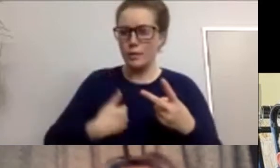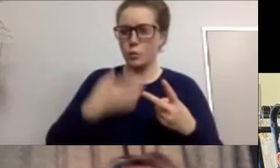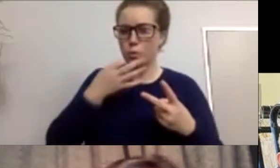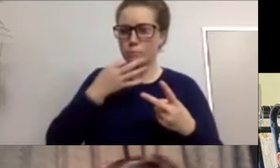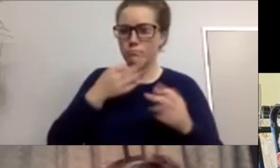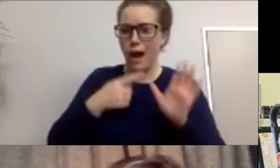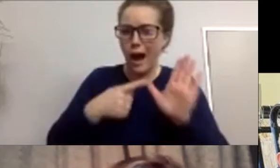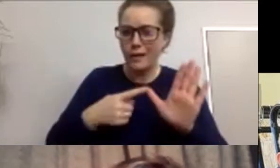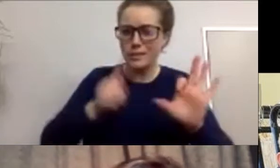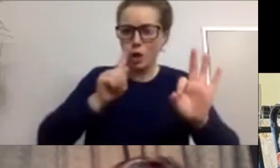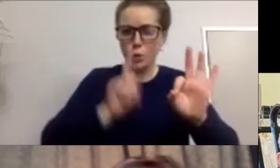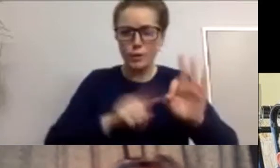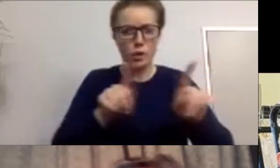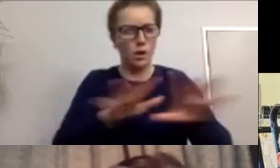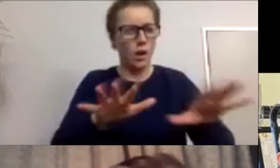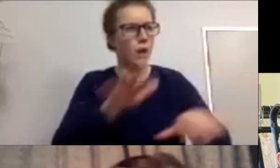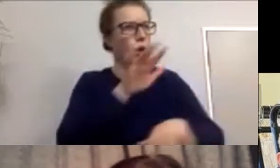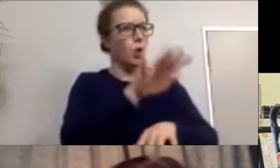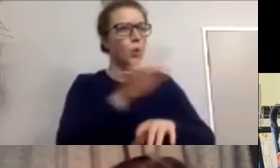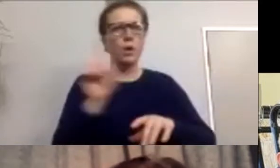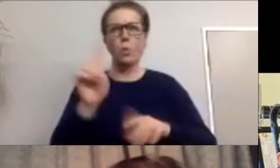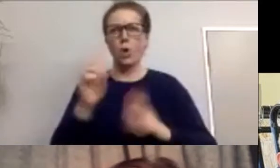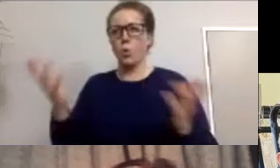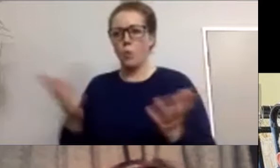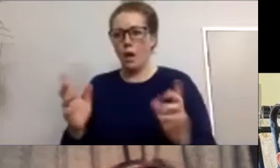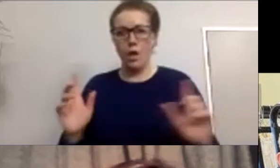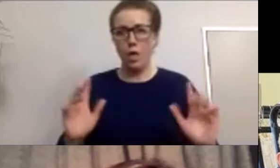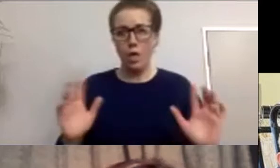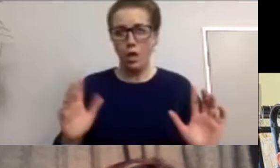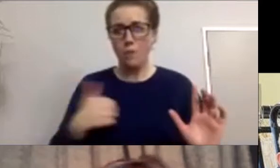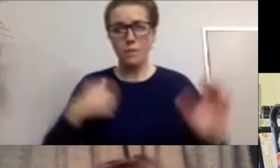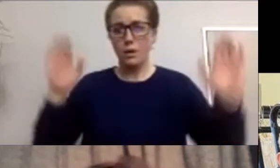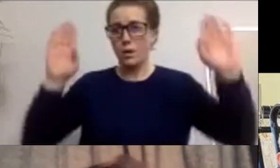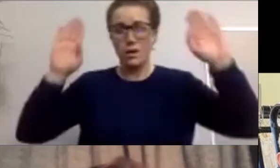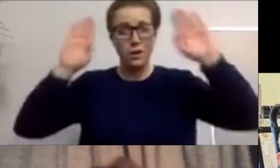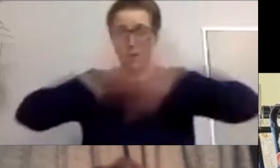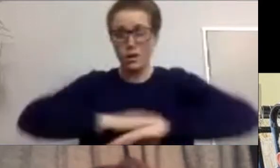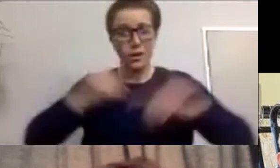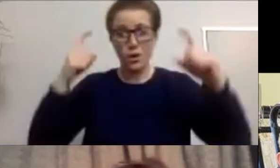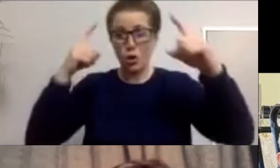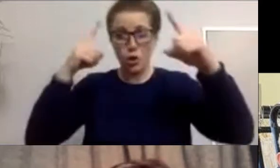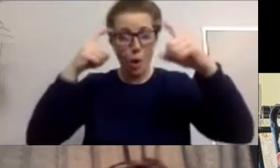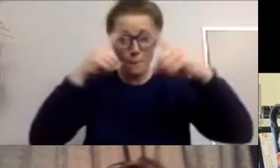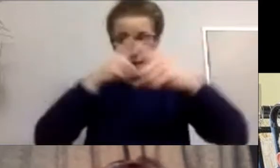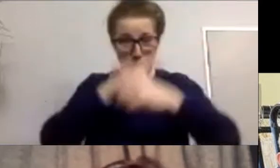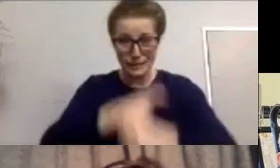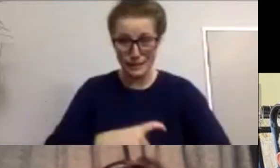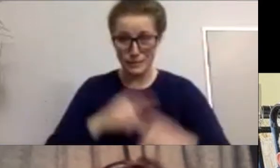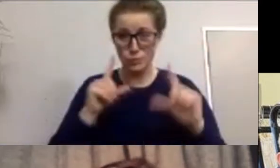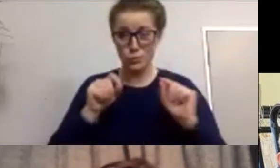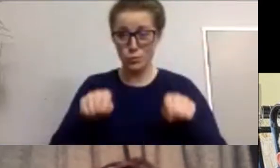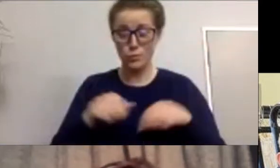and when? It was actually quite complex. So then I thought okay, how